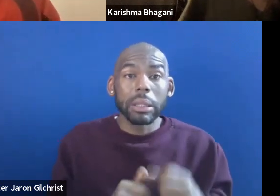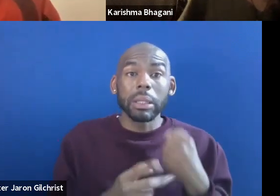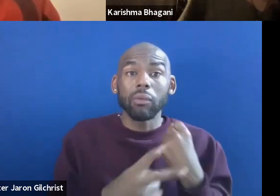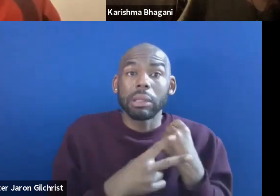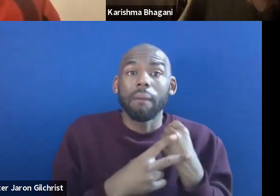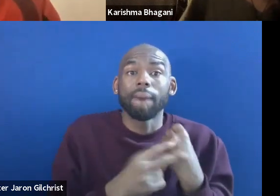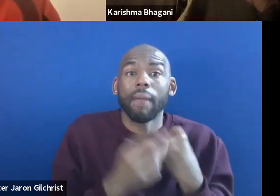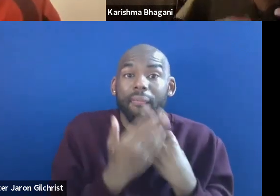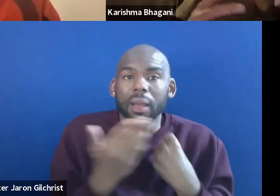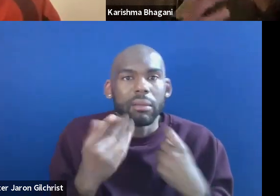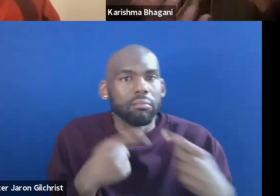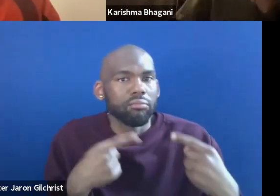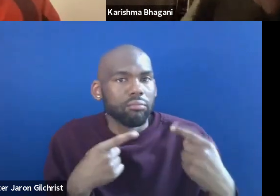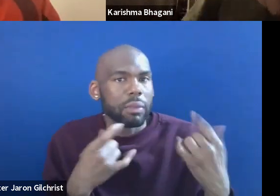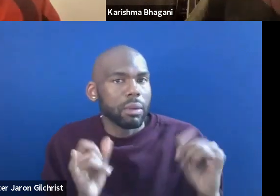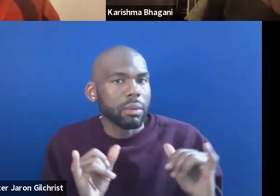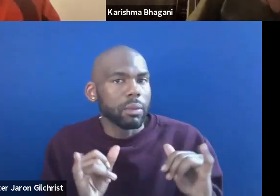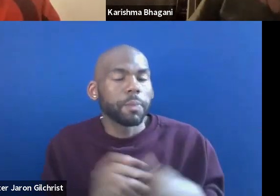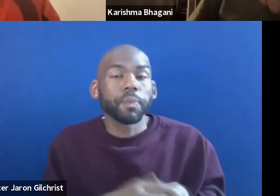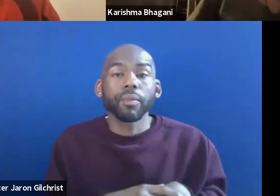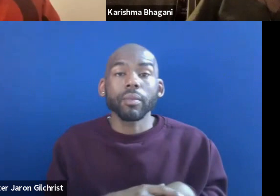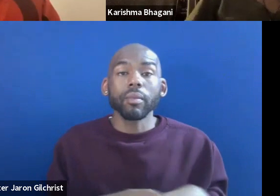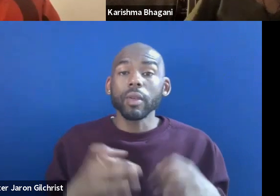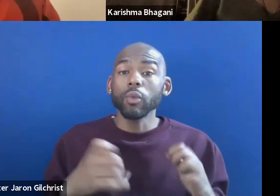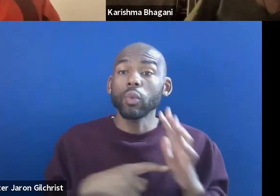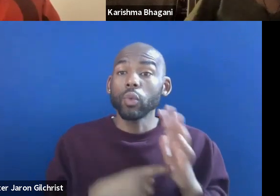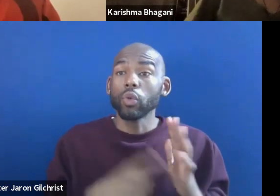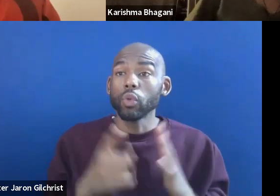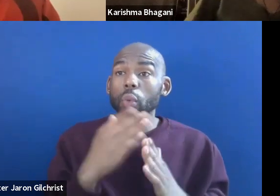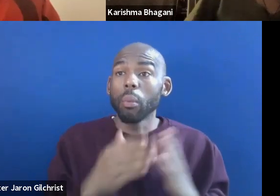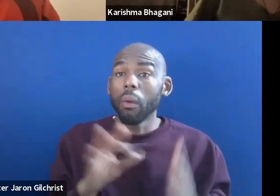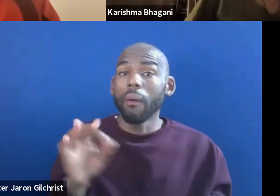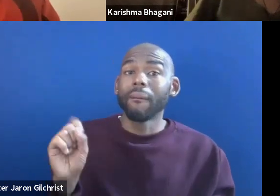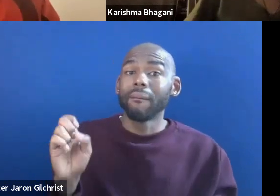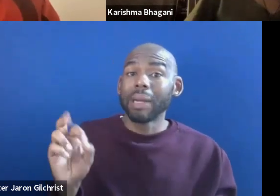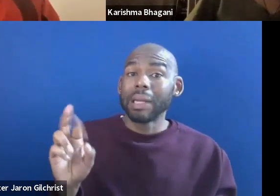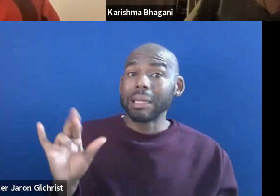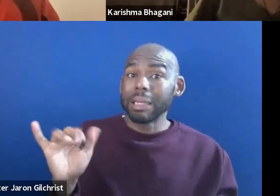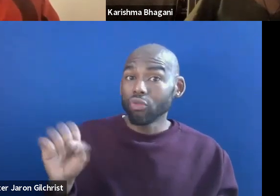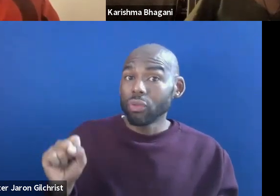And just to share, you know, part of our series on "The Stories Women Carry"